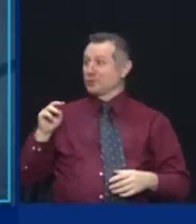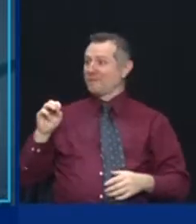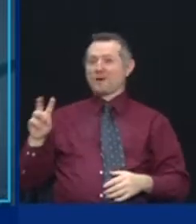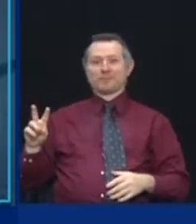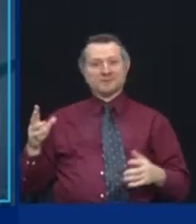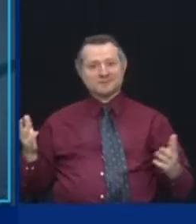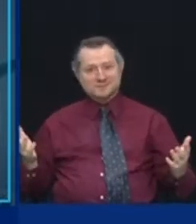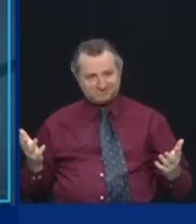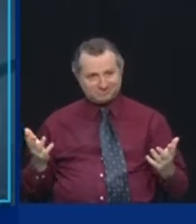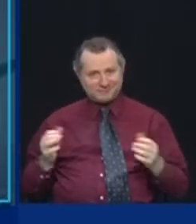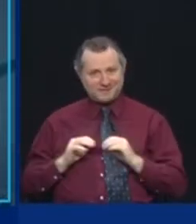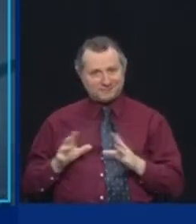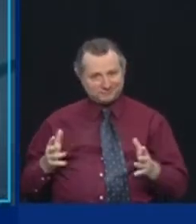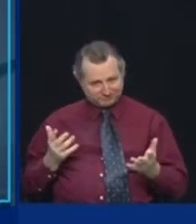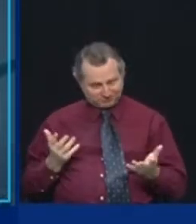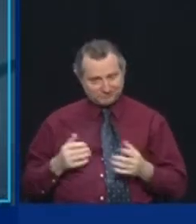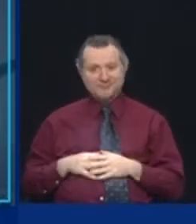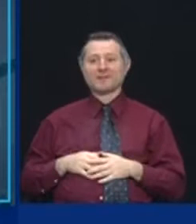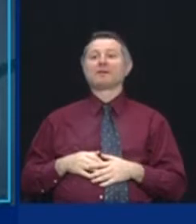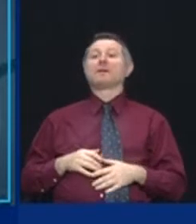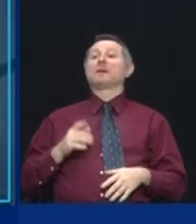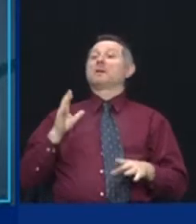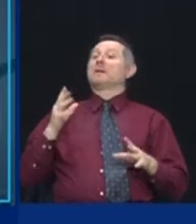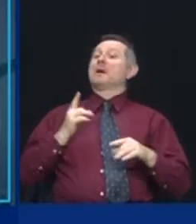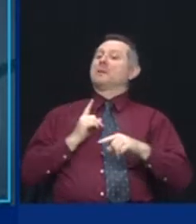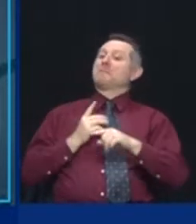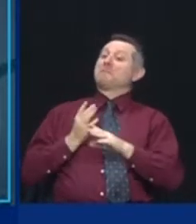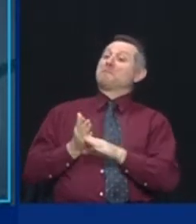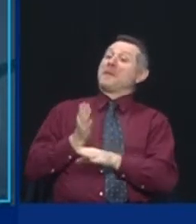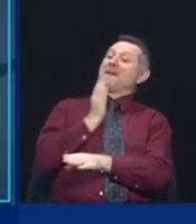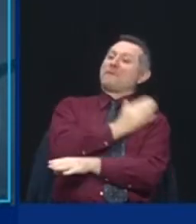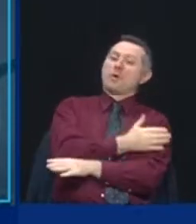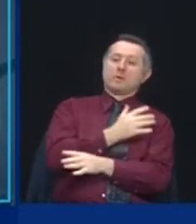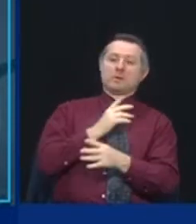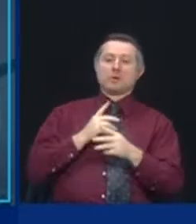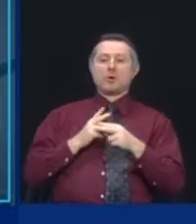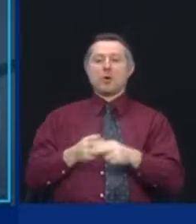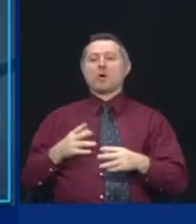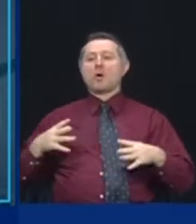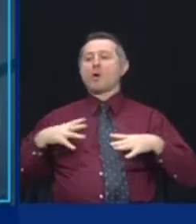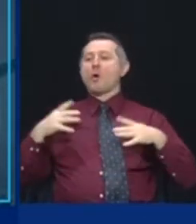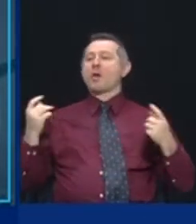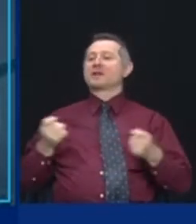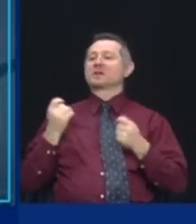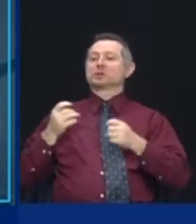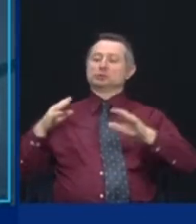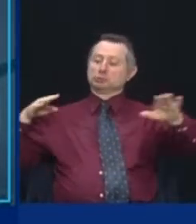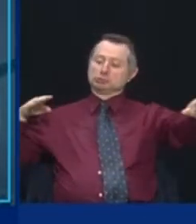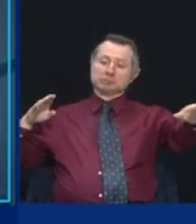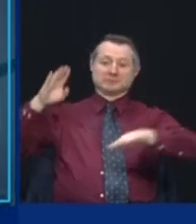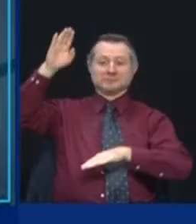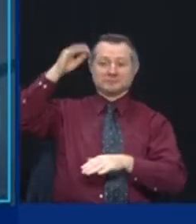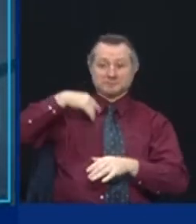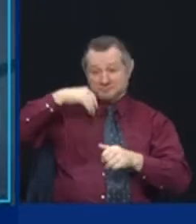US. OCTOBER 28th MEANS BEFORE NOVEMBER, OBVIOUSLY.